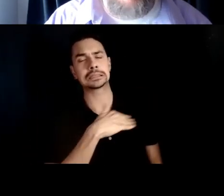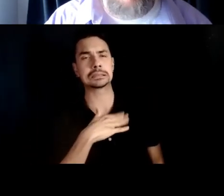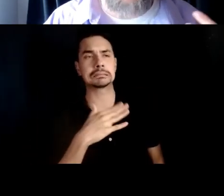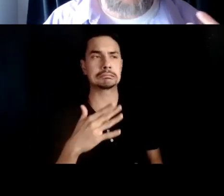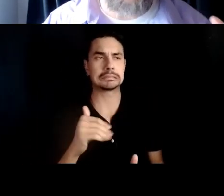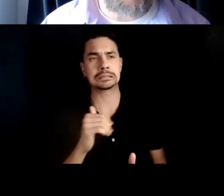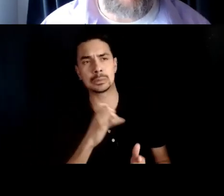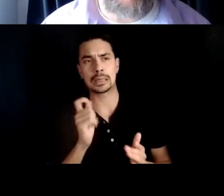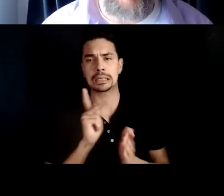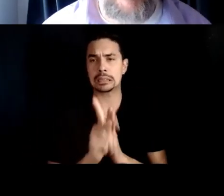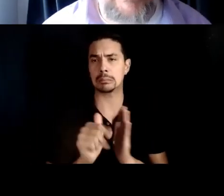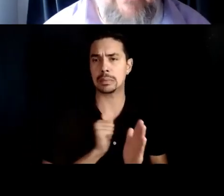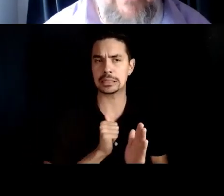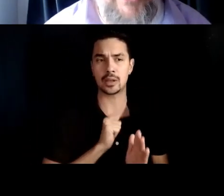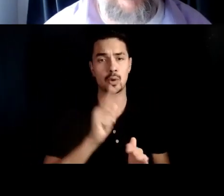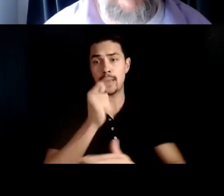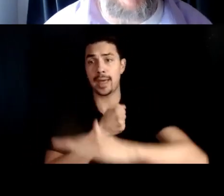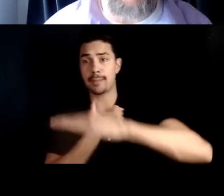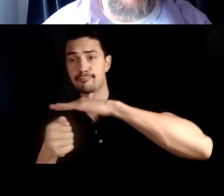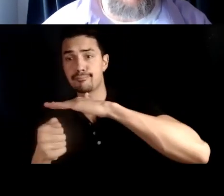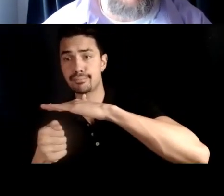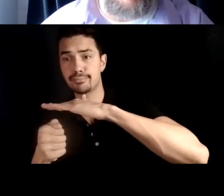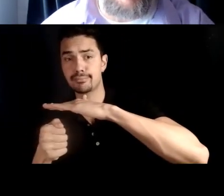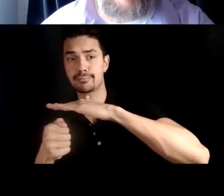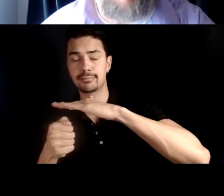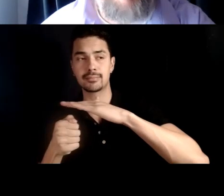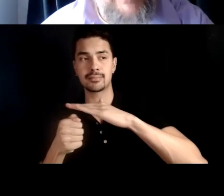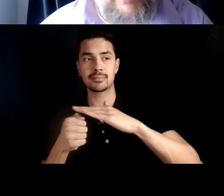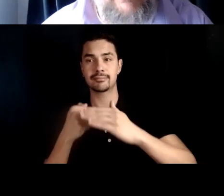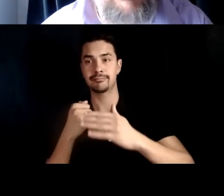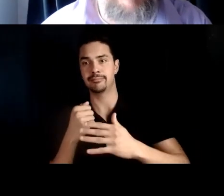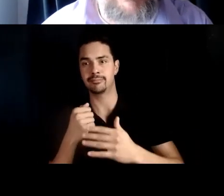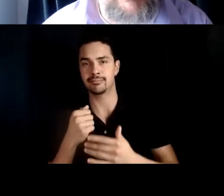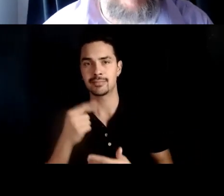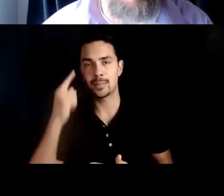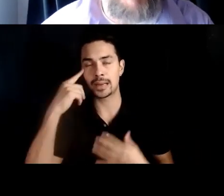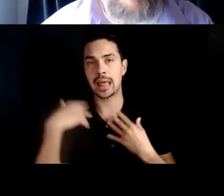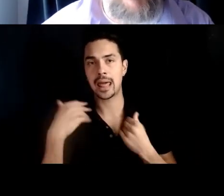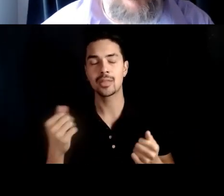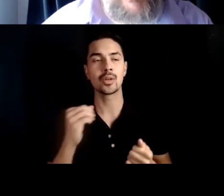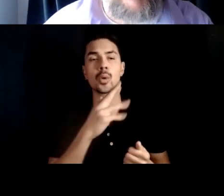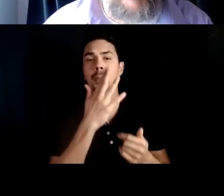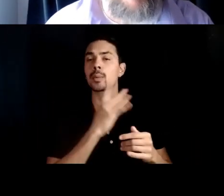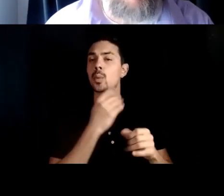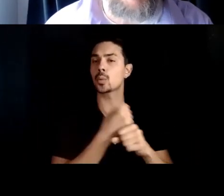Or "Will they work on creating a safety plan with me?" "Will they work on helping me be okay enough